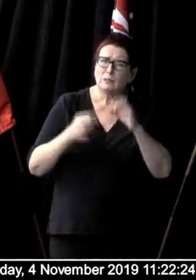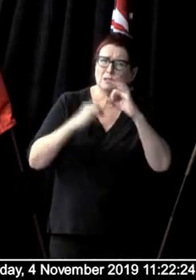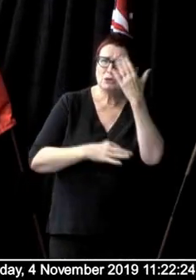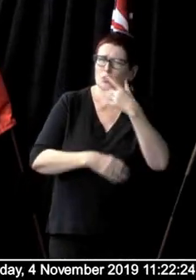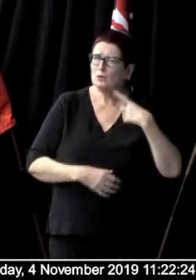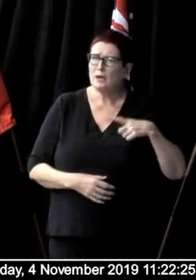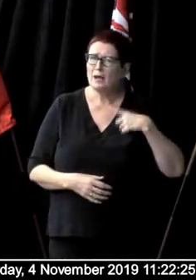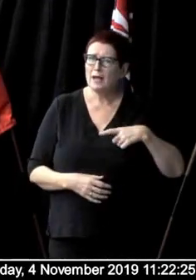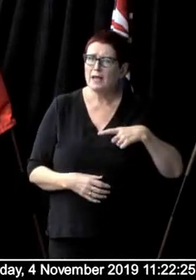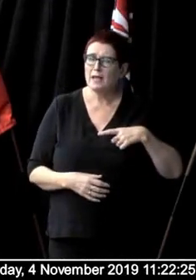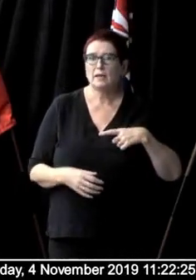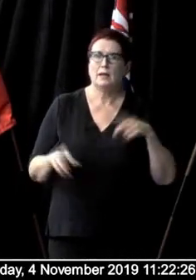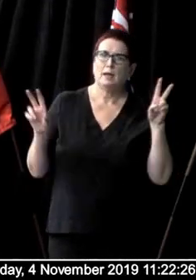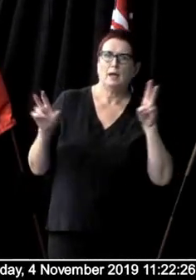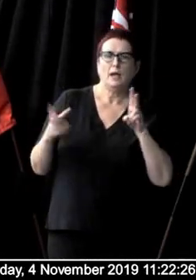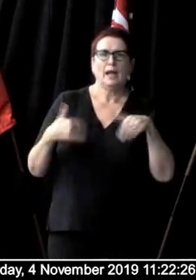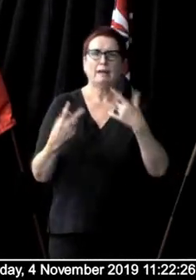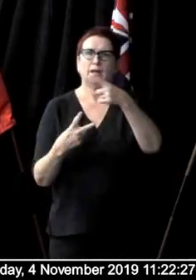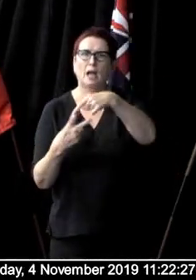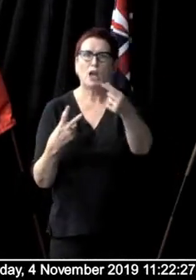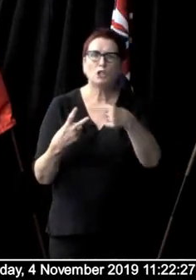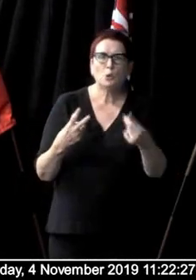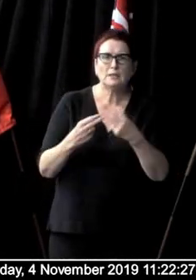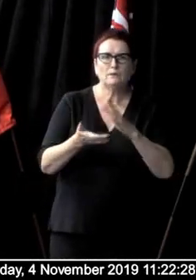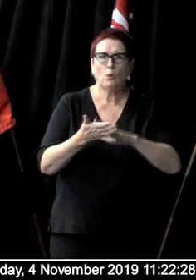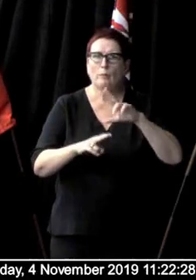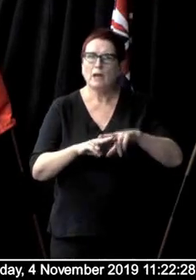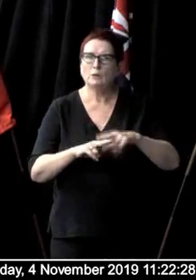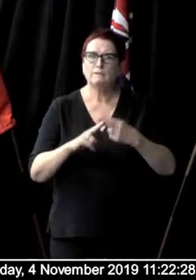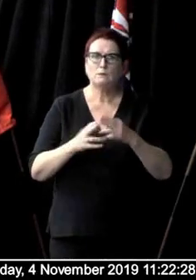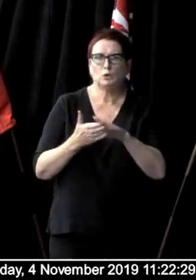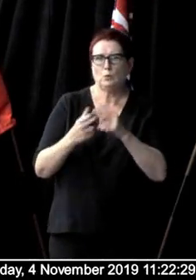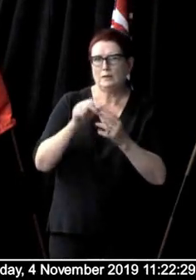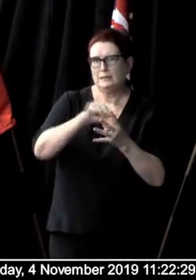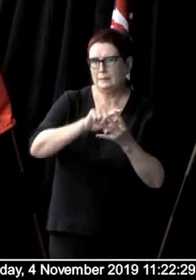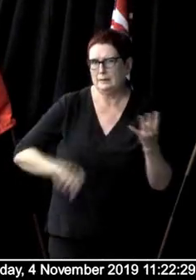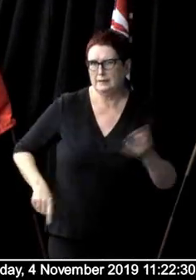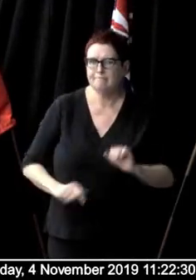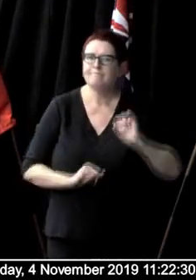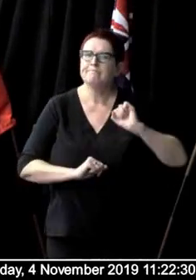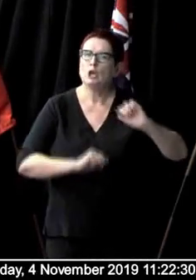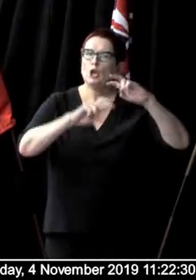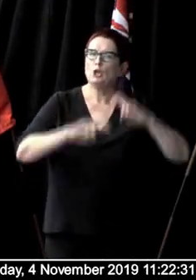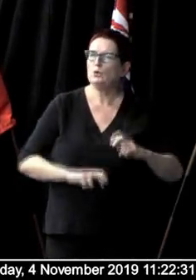afford a choice of schooling to parents of students with disabilities, Dr Mann’s research considers the range of factors